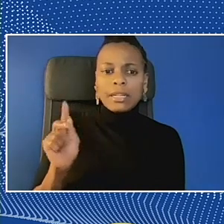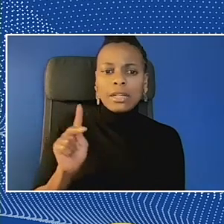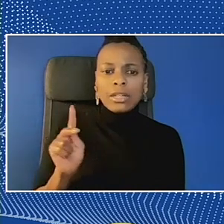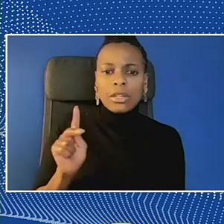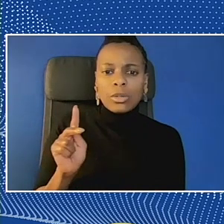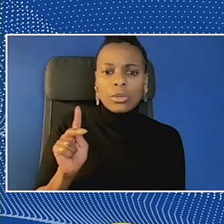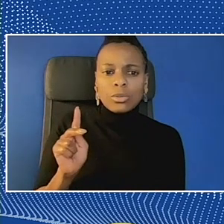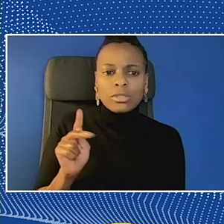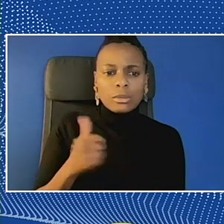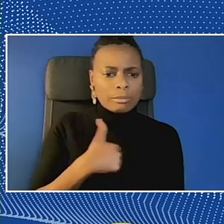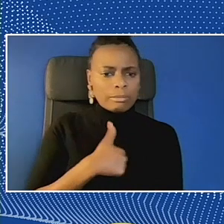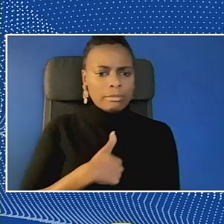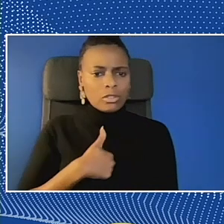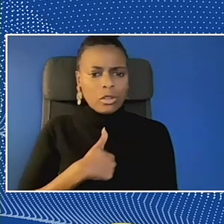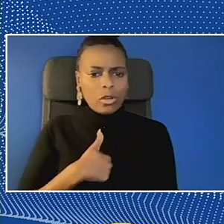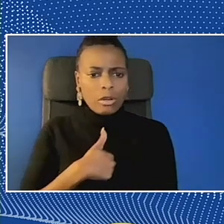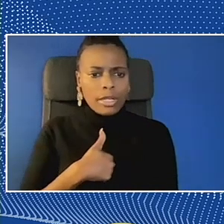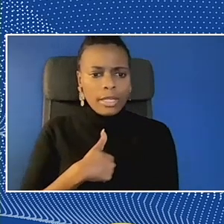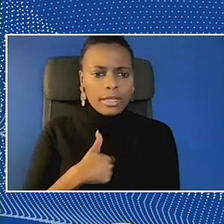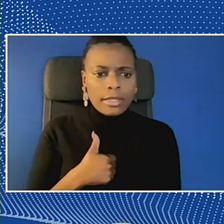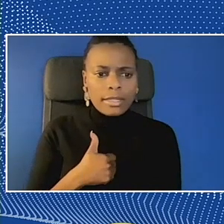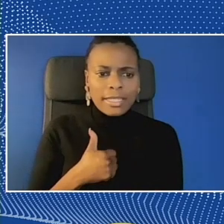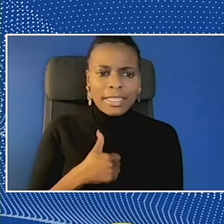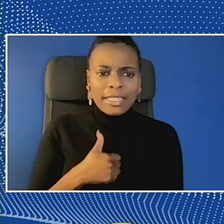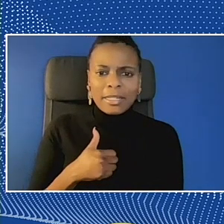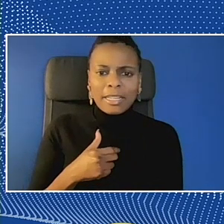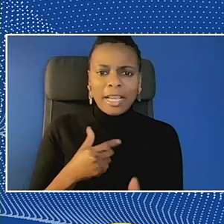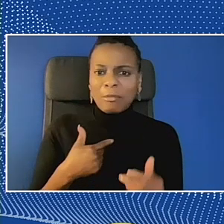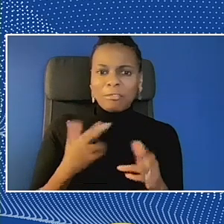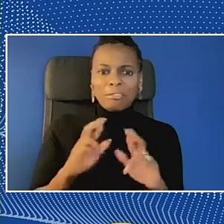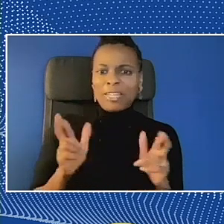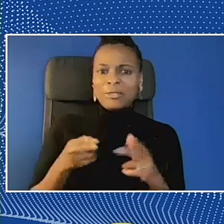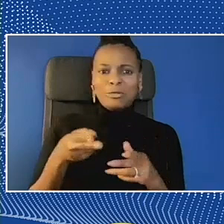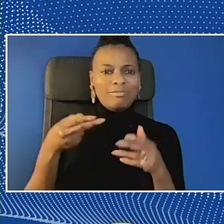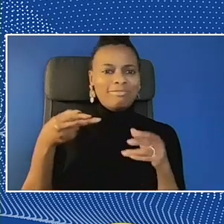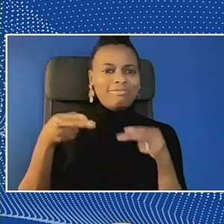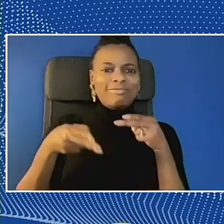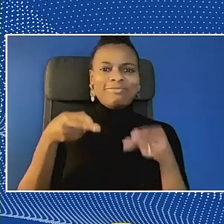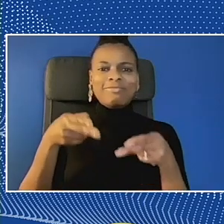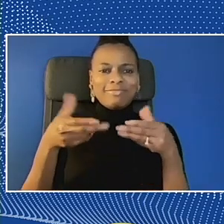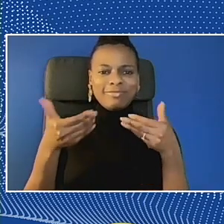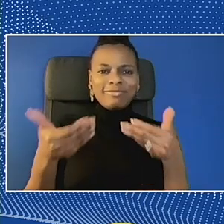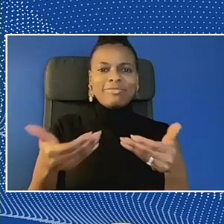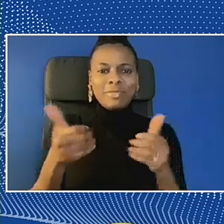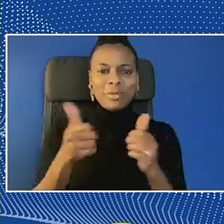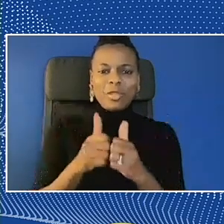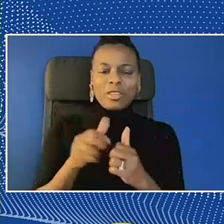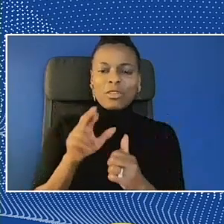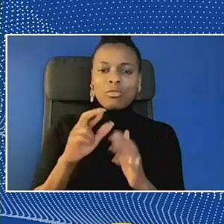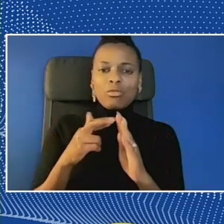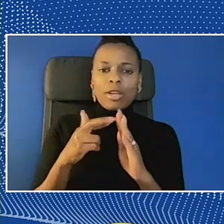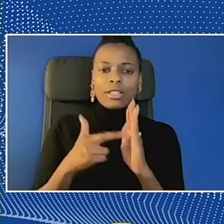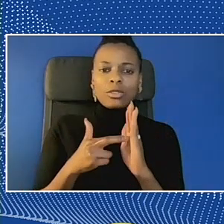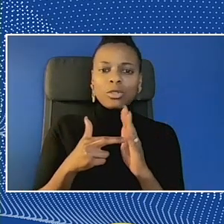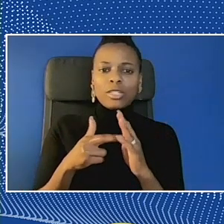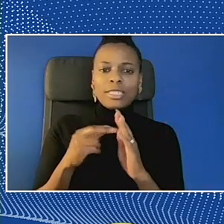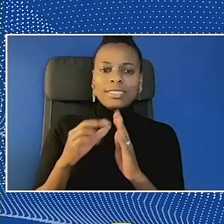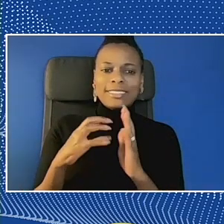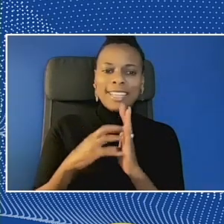Thank you. Got too excited to dive into the regulatory text. But also joining us from the Department of Education, the Office of